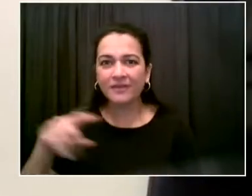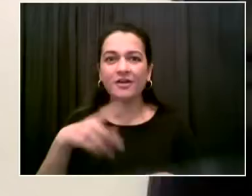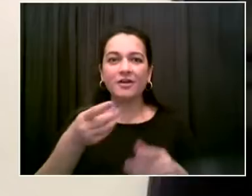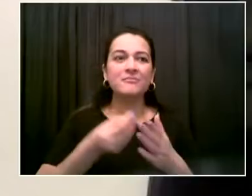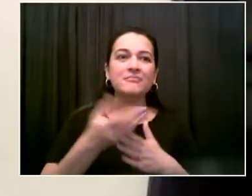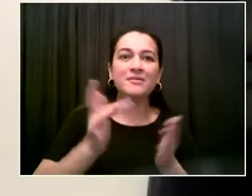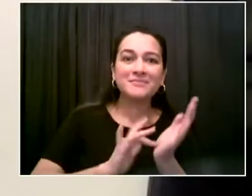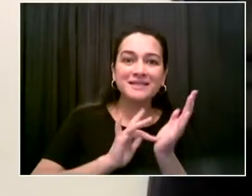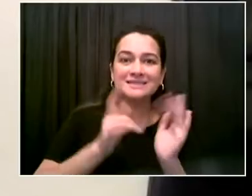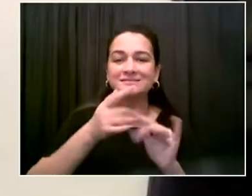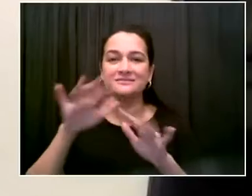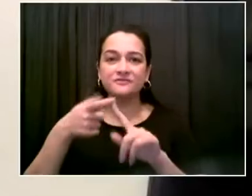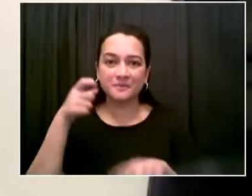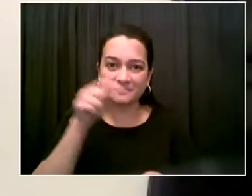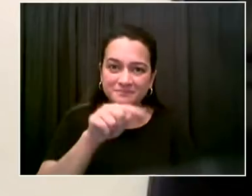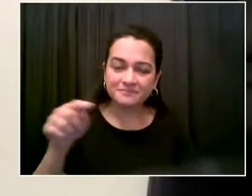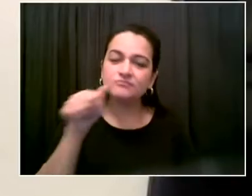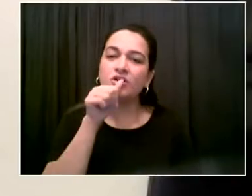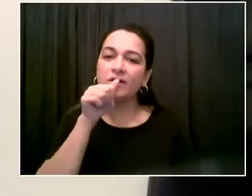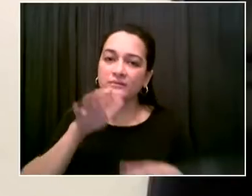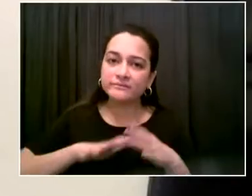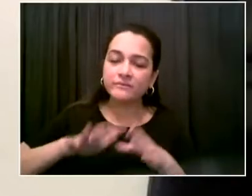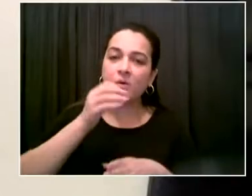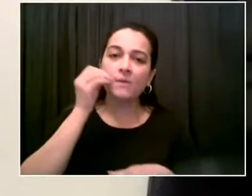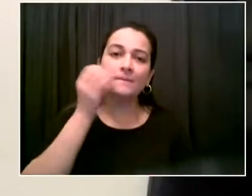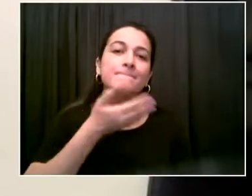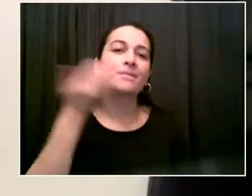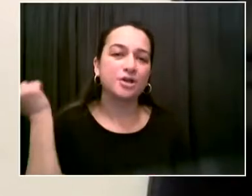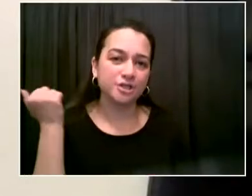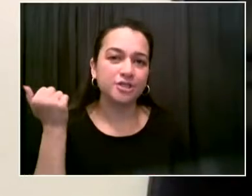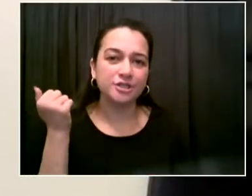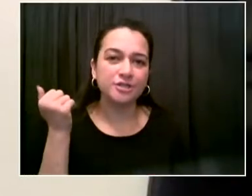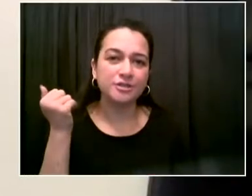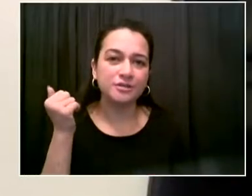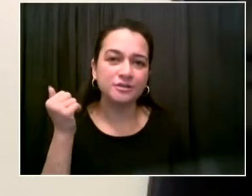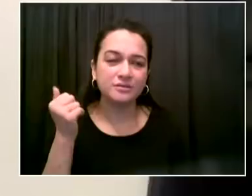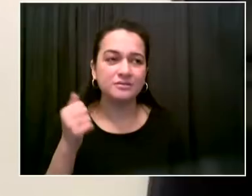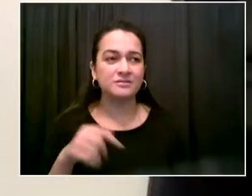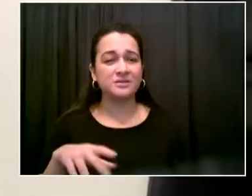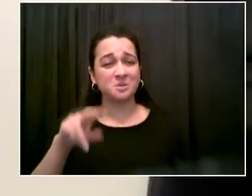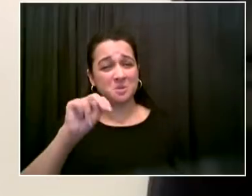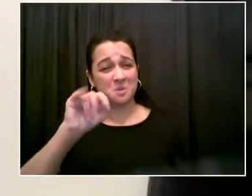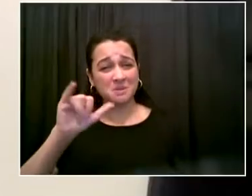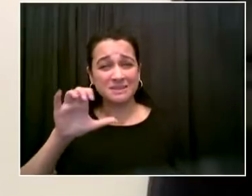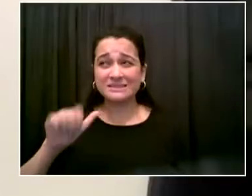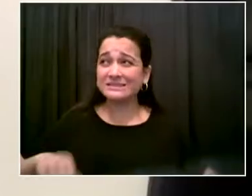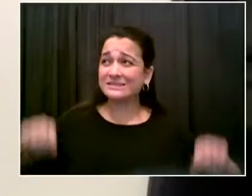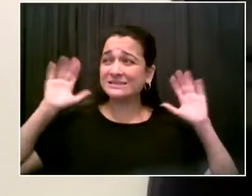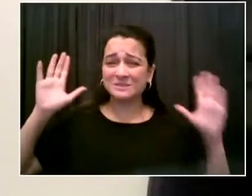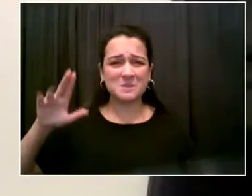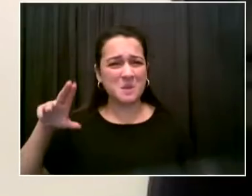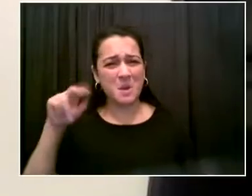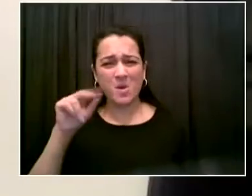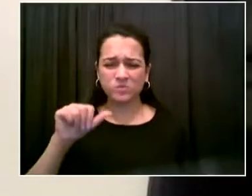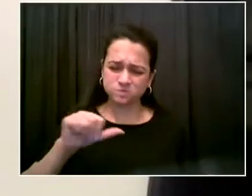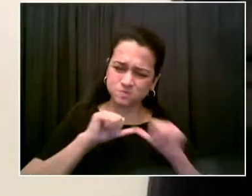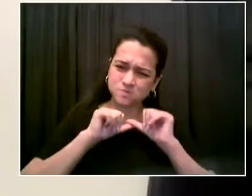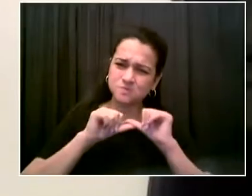YOU ON OUR SIDE THERE REALLY IS NO STOPPING NEW YORK. DON'T FORGET